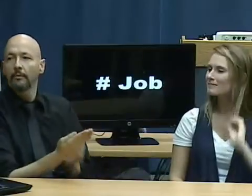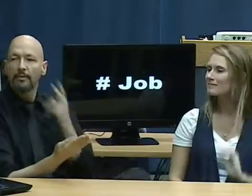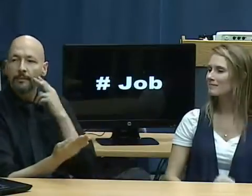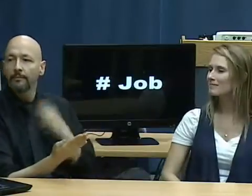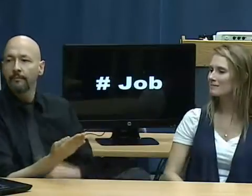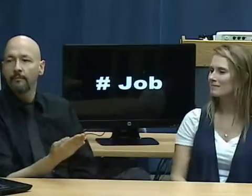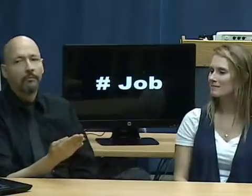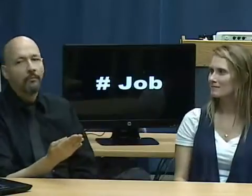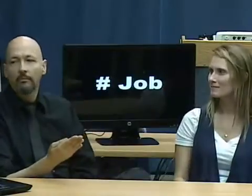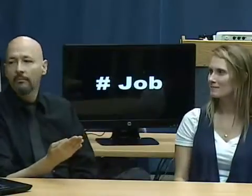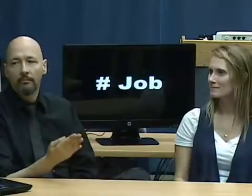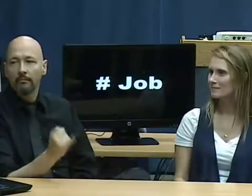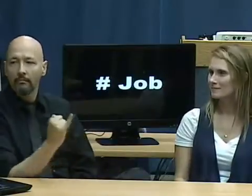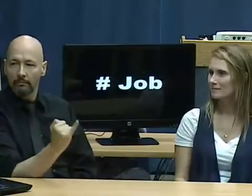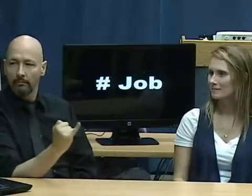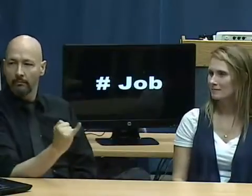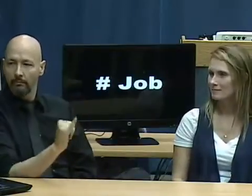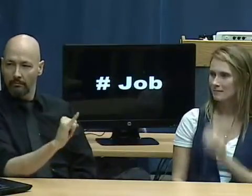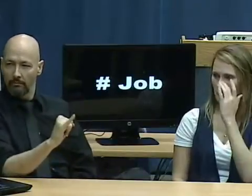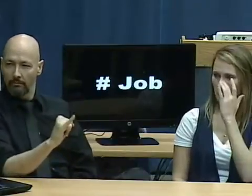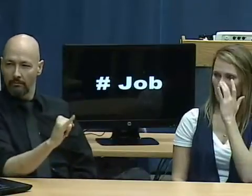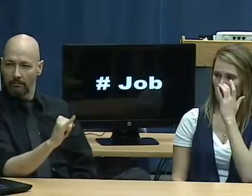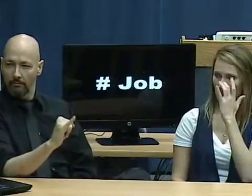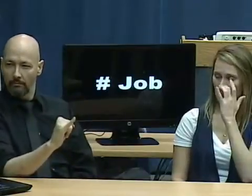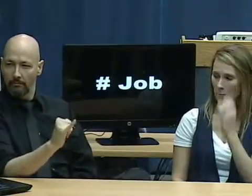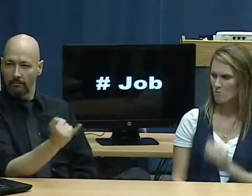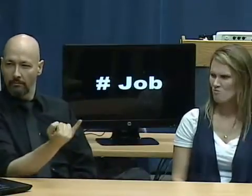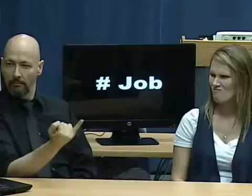Let me see. Nope... Like this...